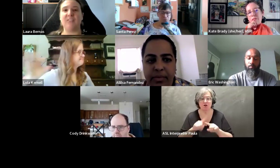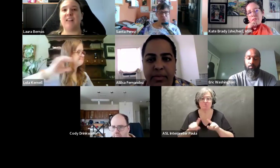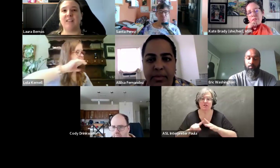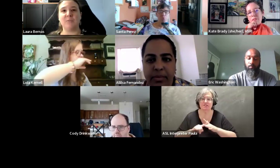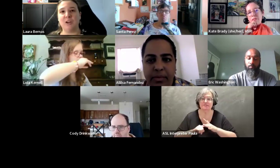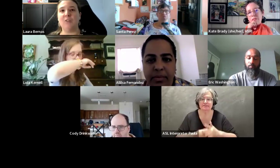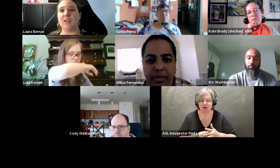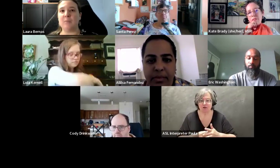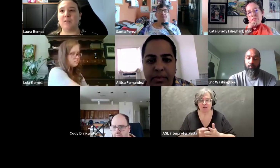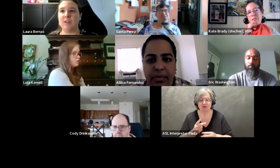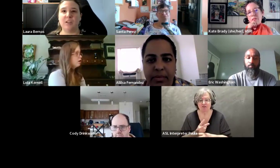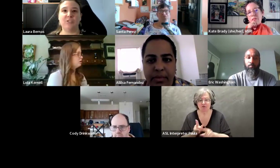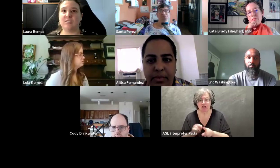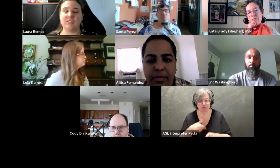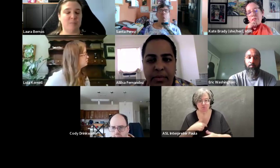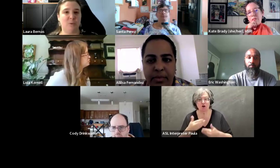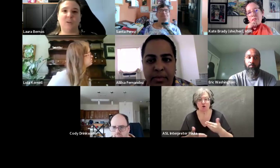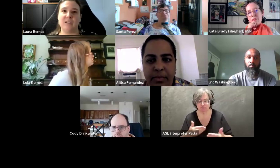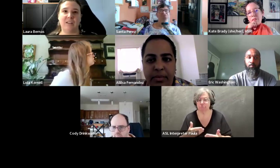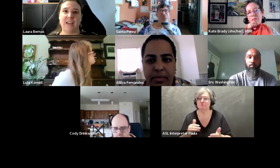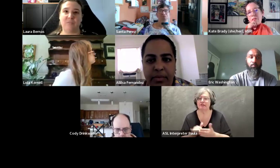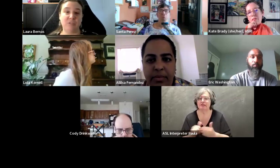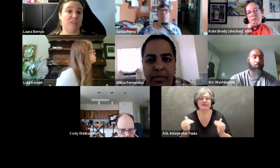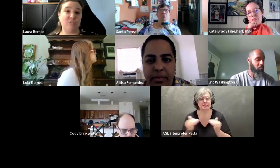figuring out as we go can be just as important and really